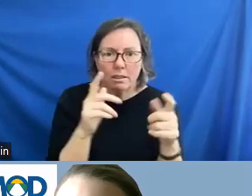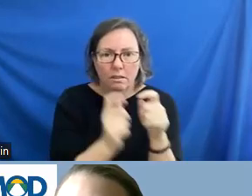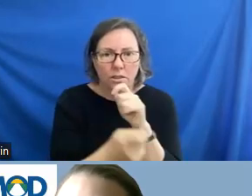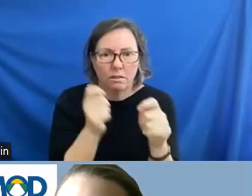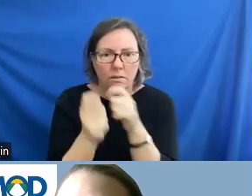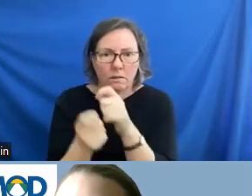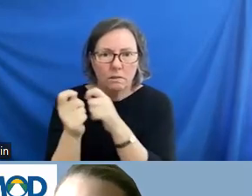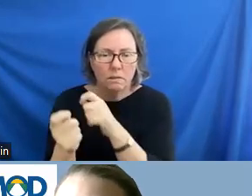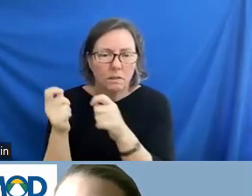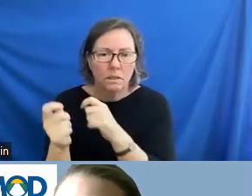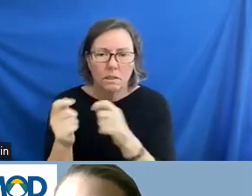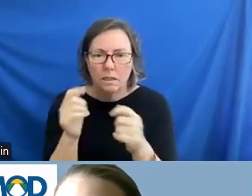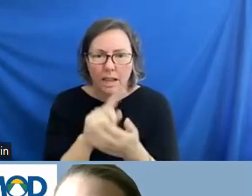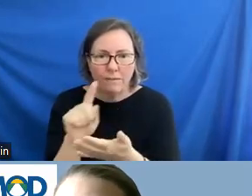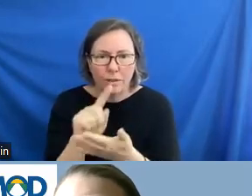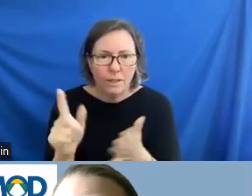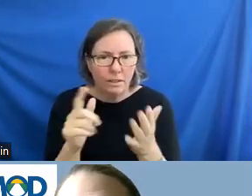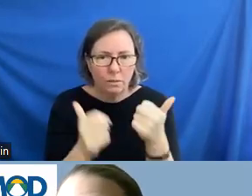JULIA O'LEARY: